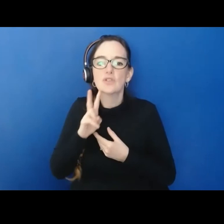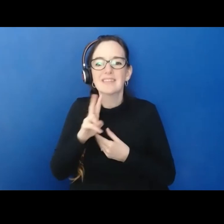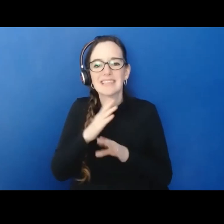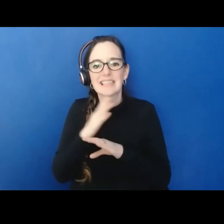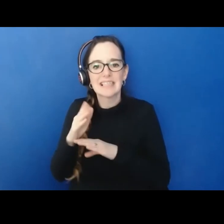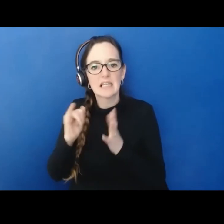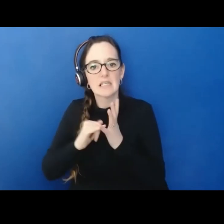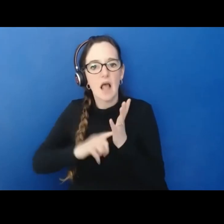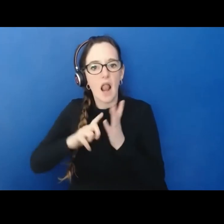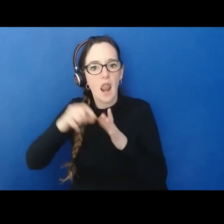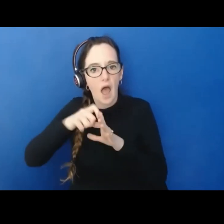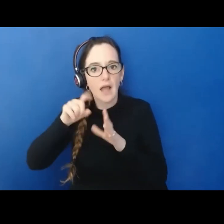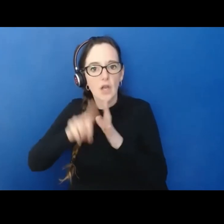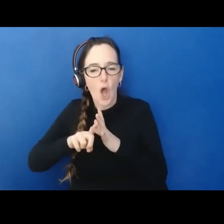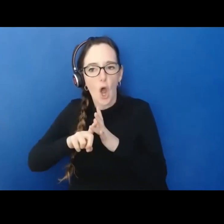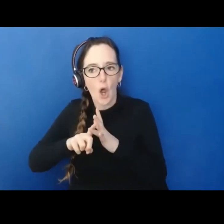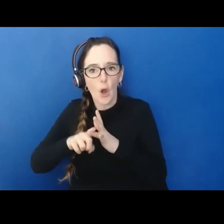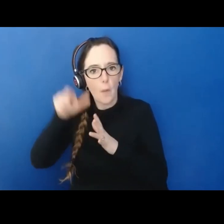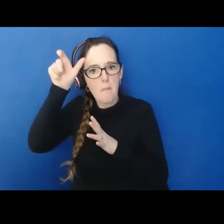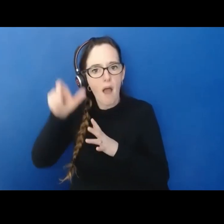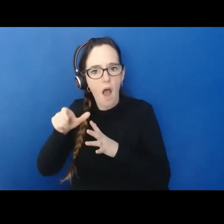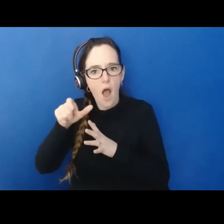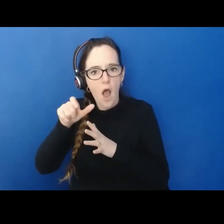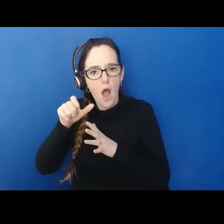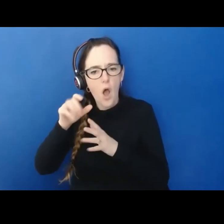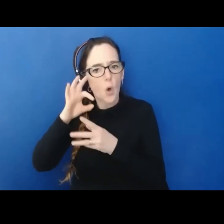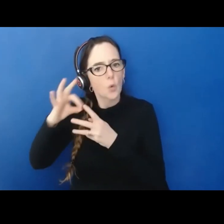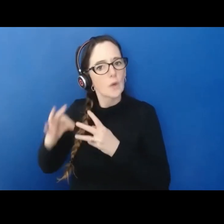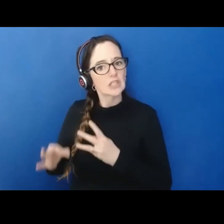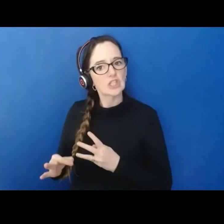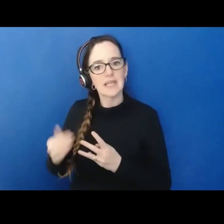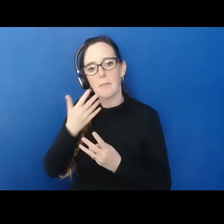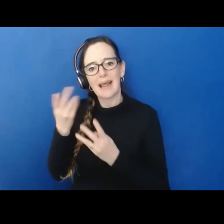which would be really great to get your feedback before you leave.